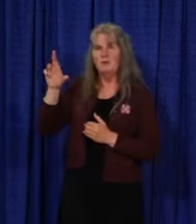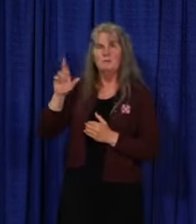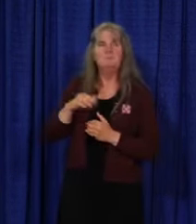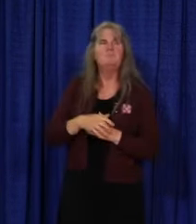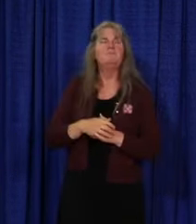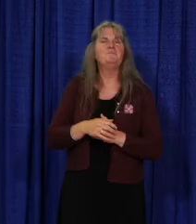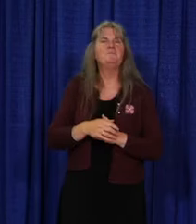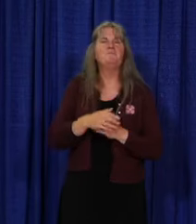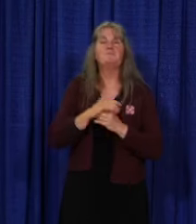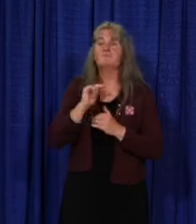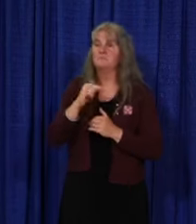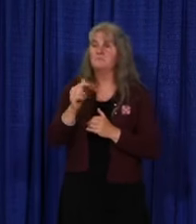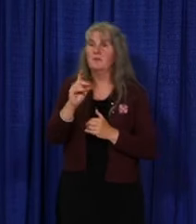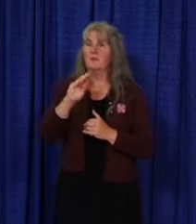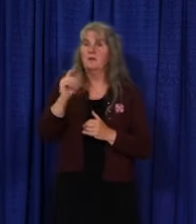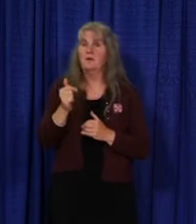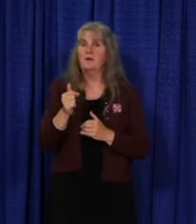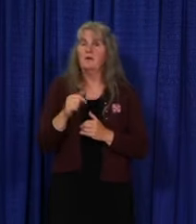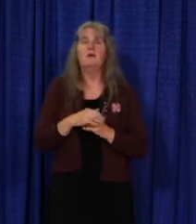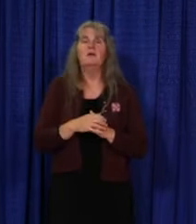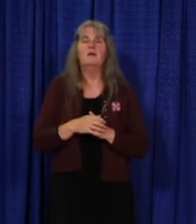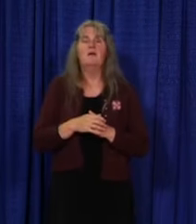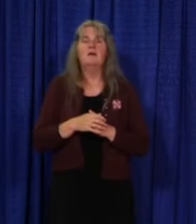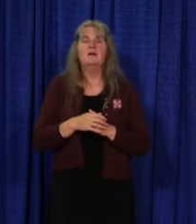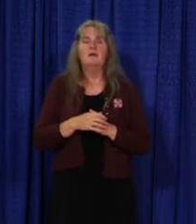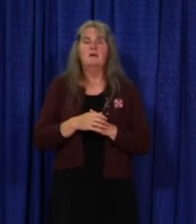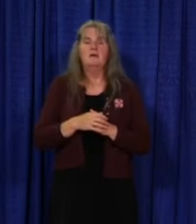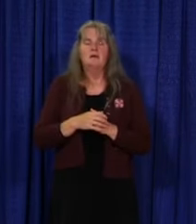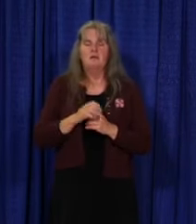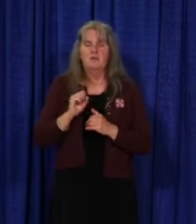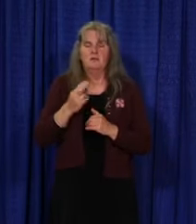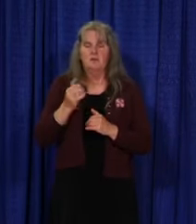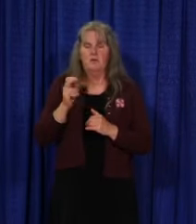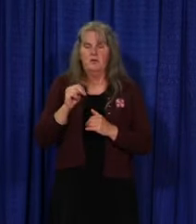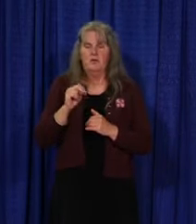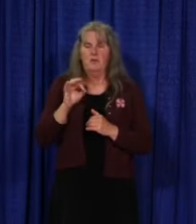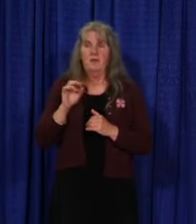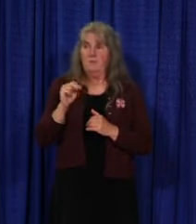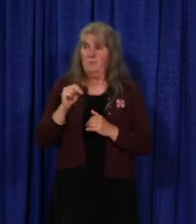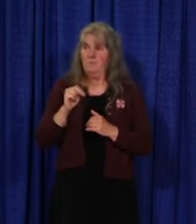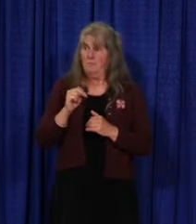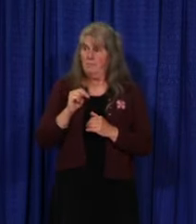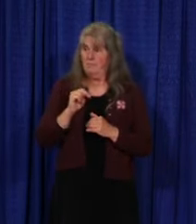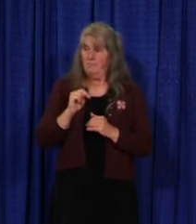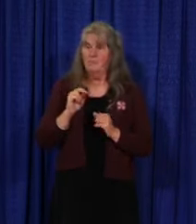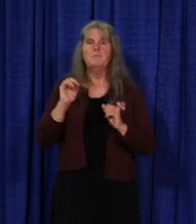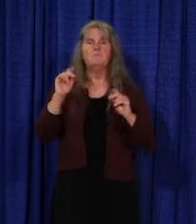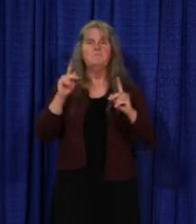lines and start with Doug from Shone FM. Reporter: Thank you. Am I here? Okay.